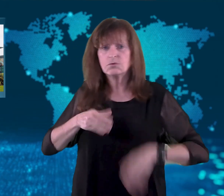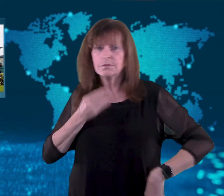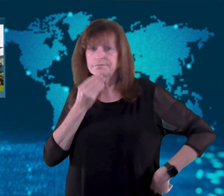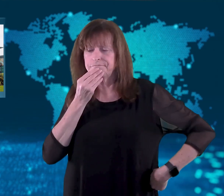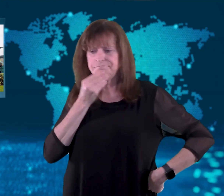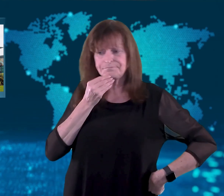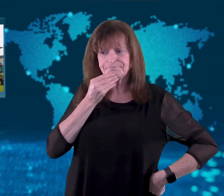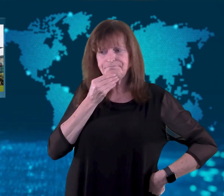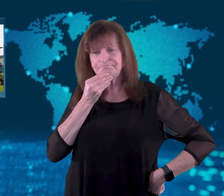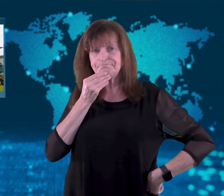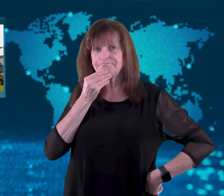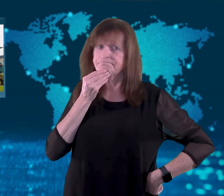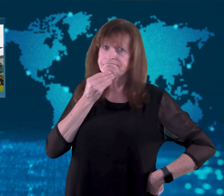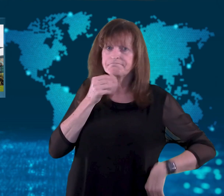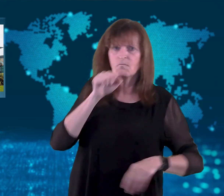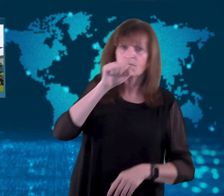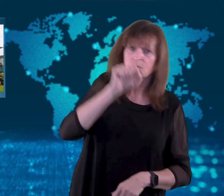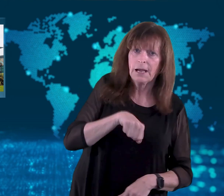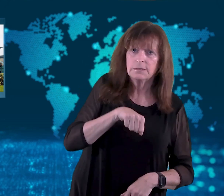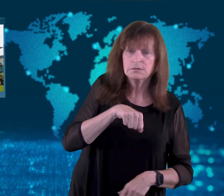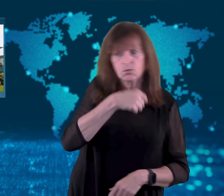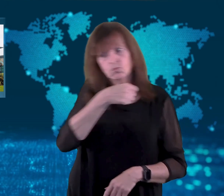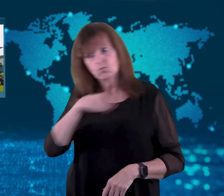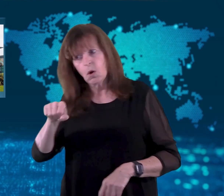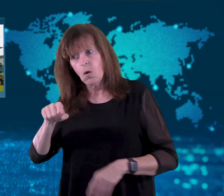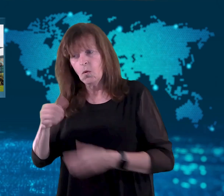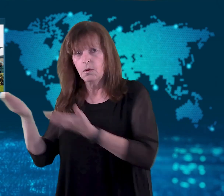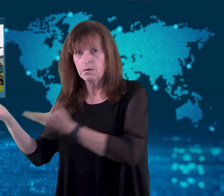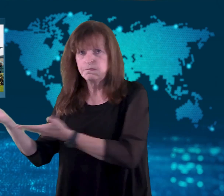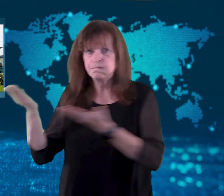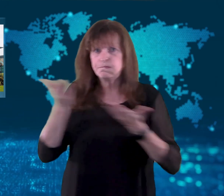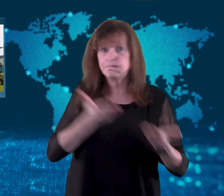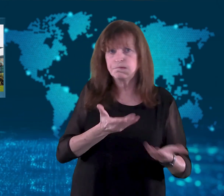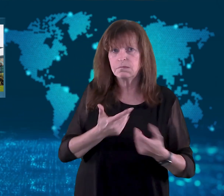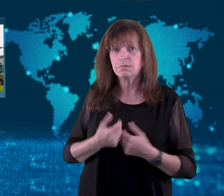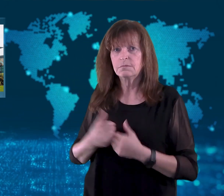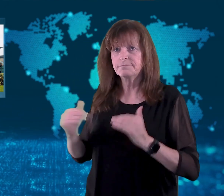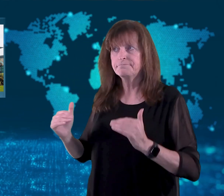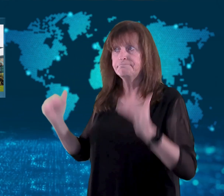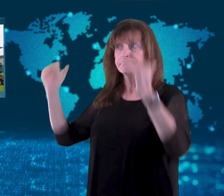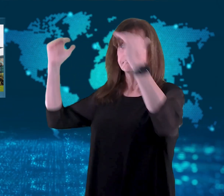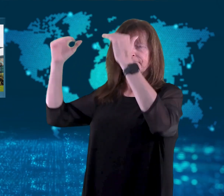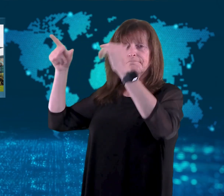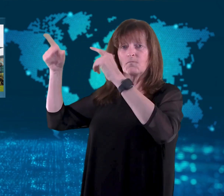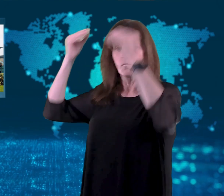Justice Ministry will decide whether to proceed with